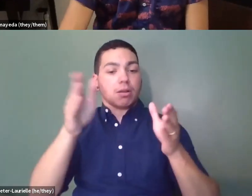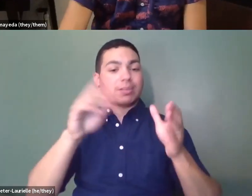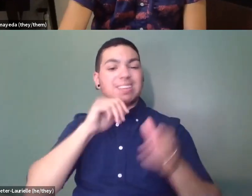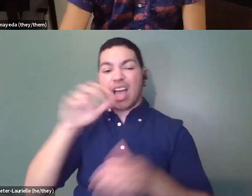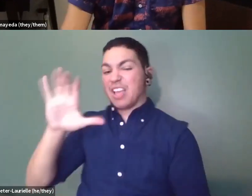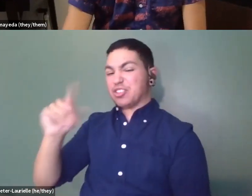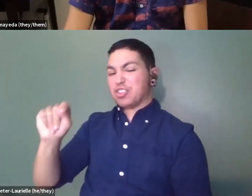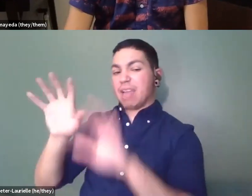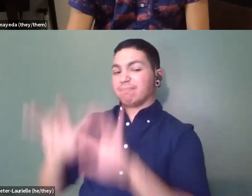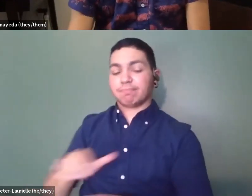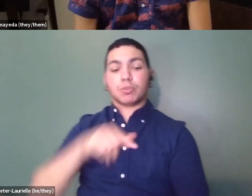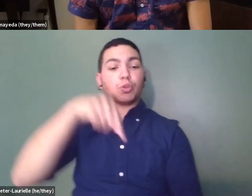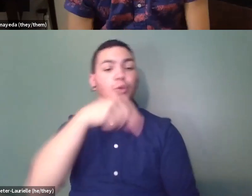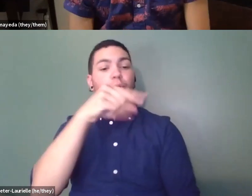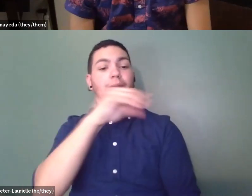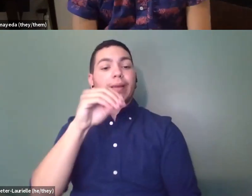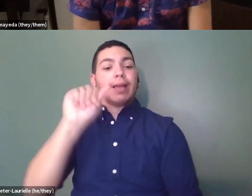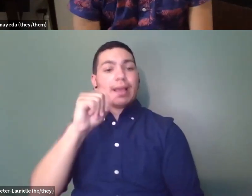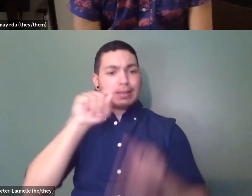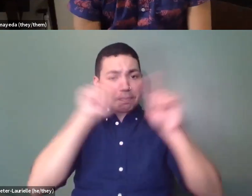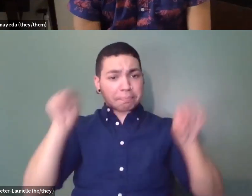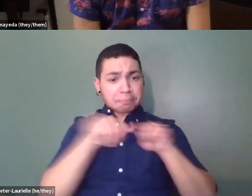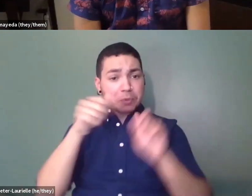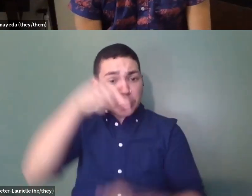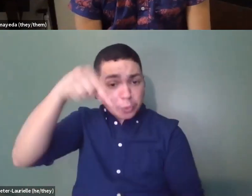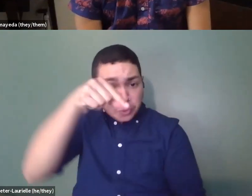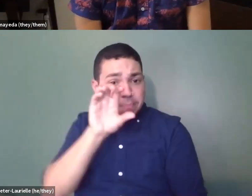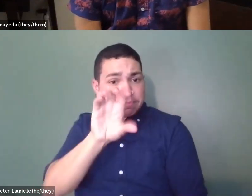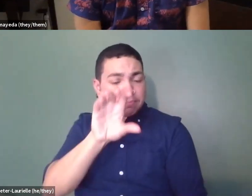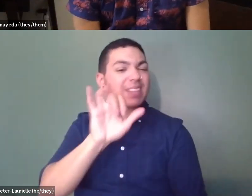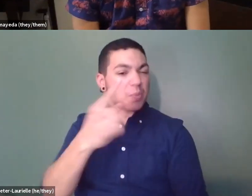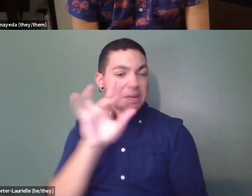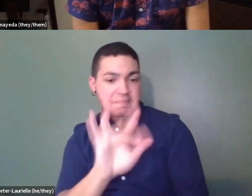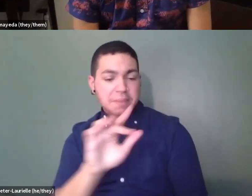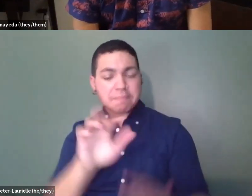Adi's Law. Yeah.